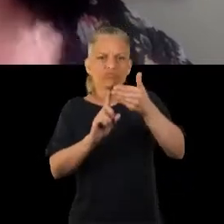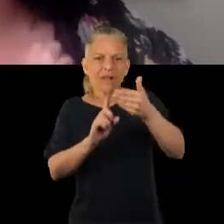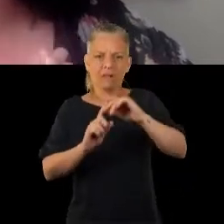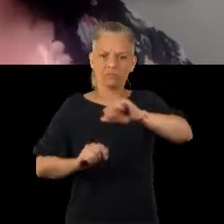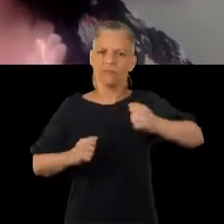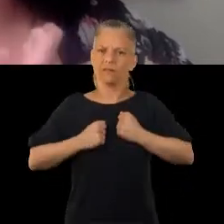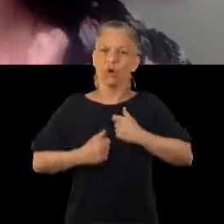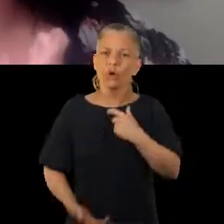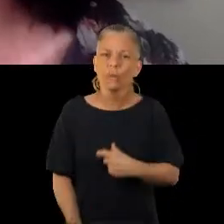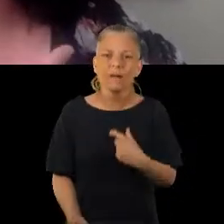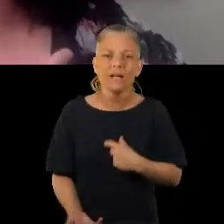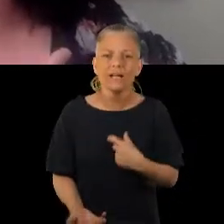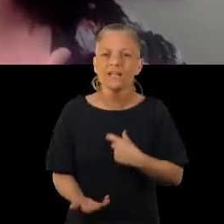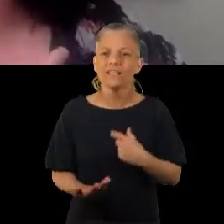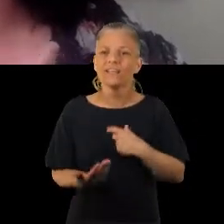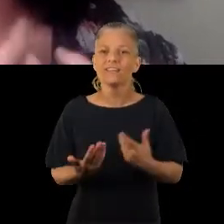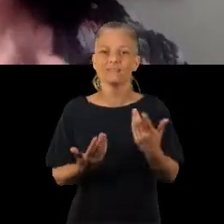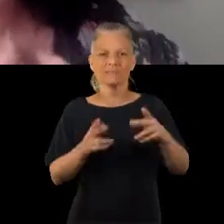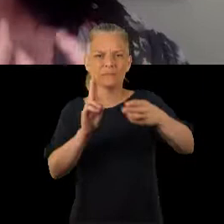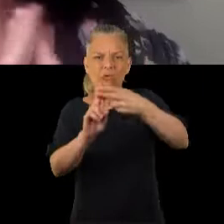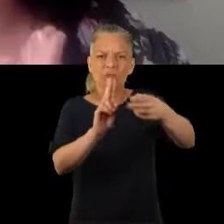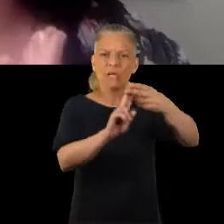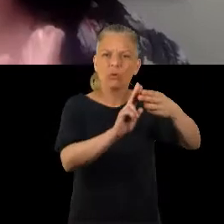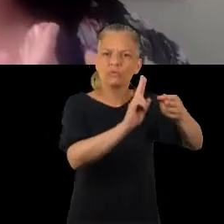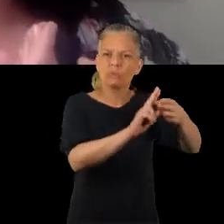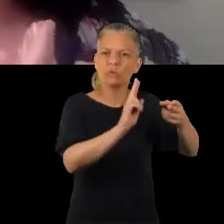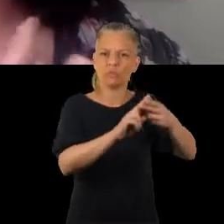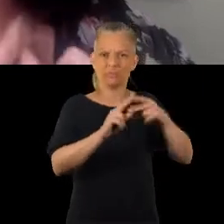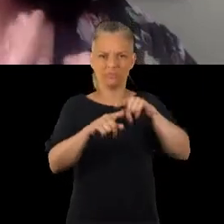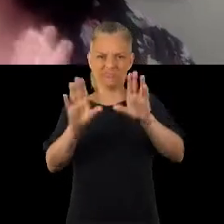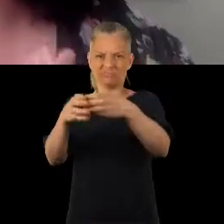we don’t have to defer to somebody else to make a decision, or we don’t have to… so to me it’s about